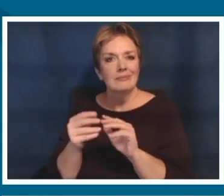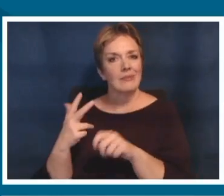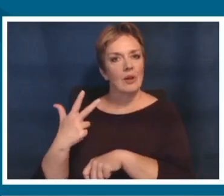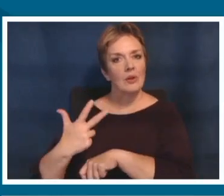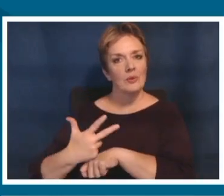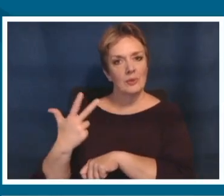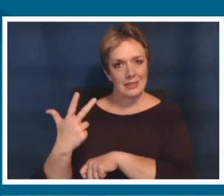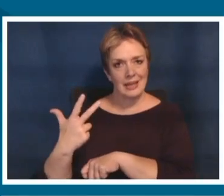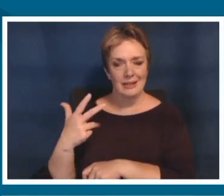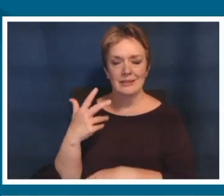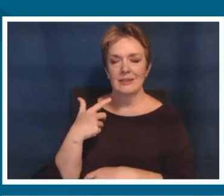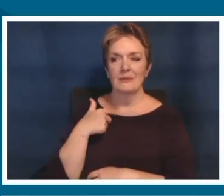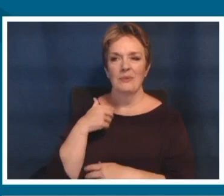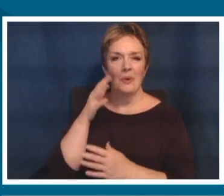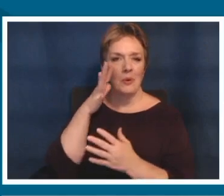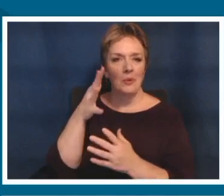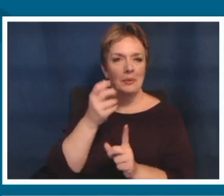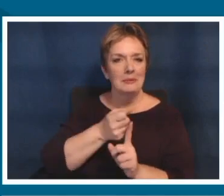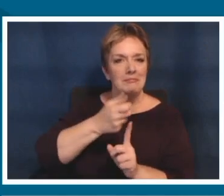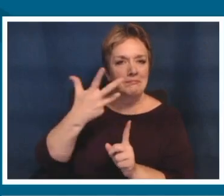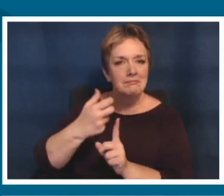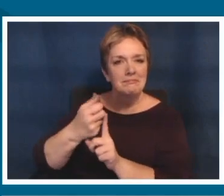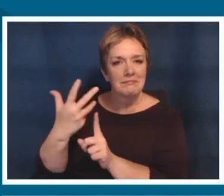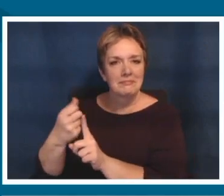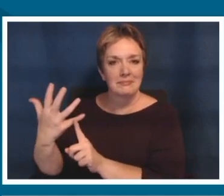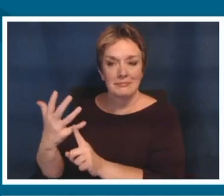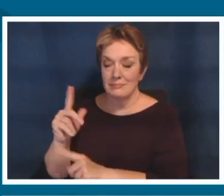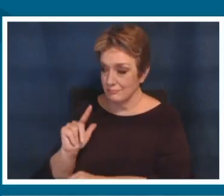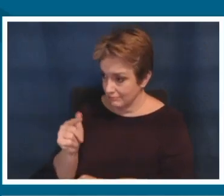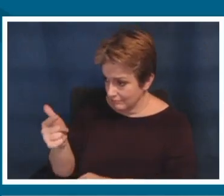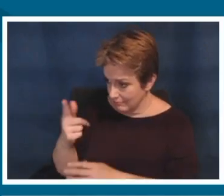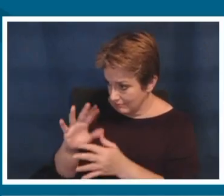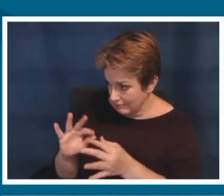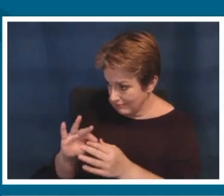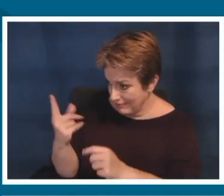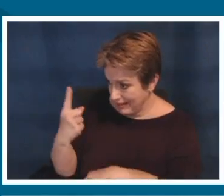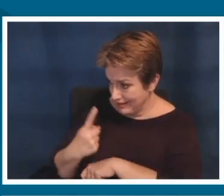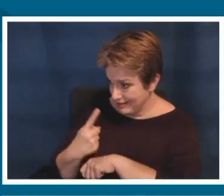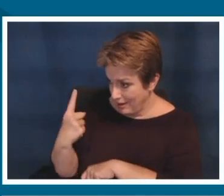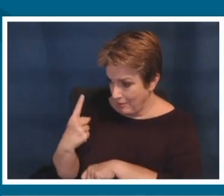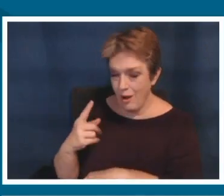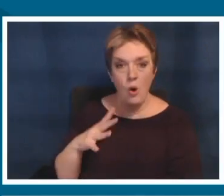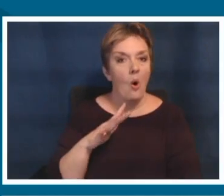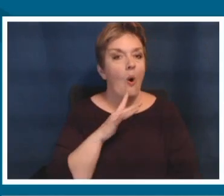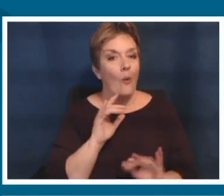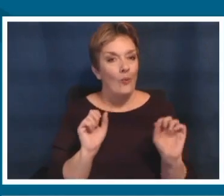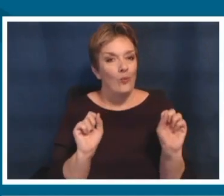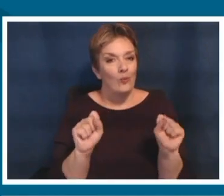um a little bit more about day one oh yeah all right next slide